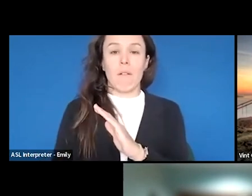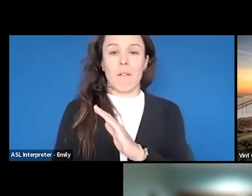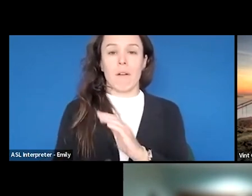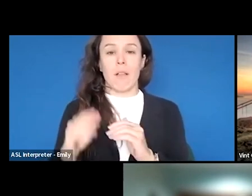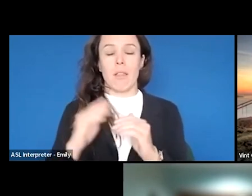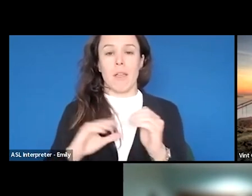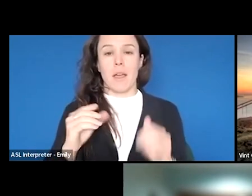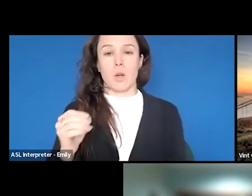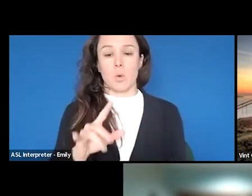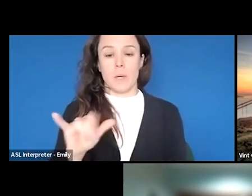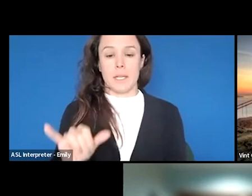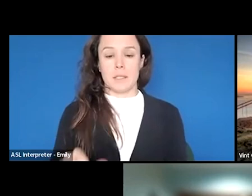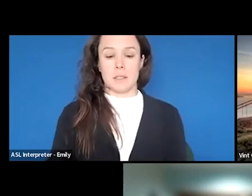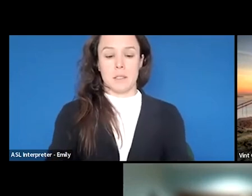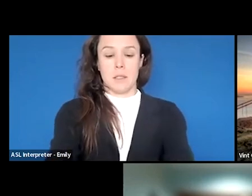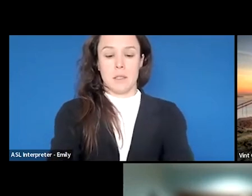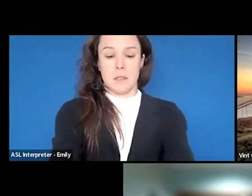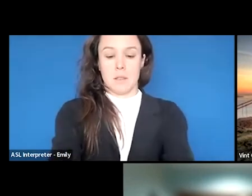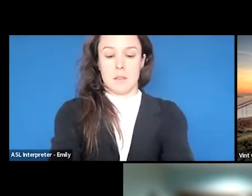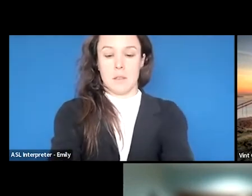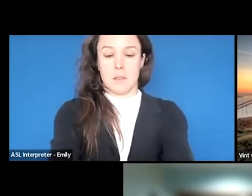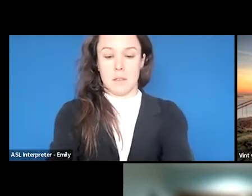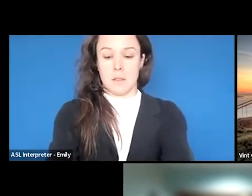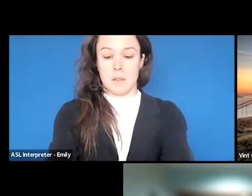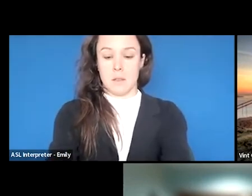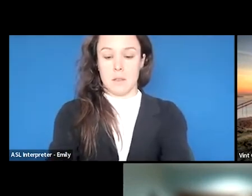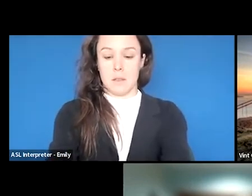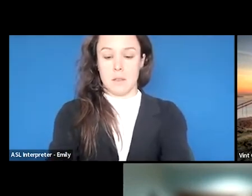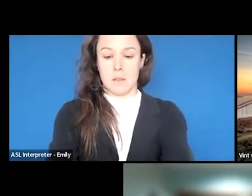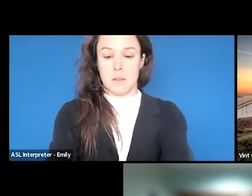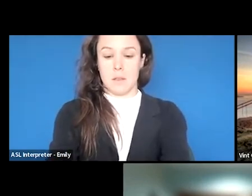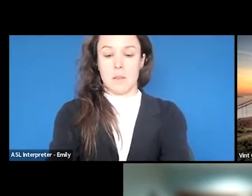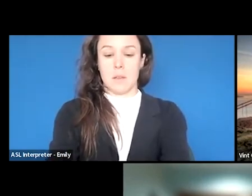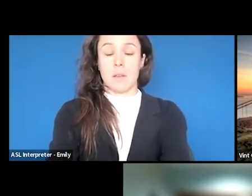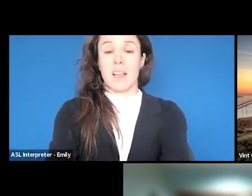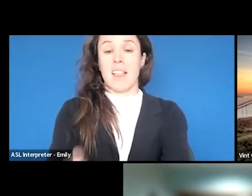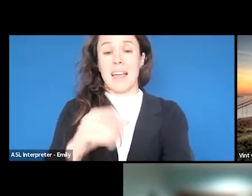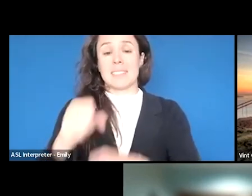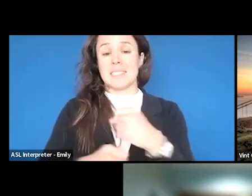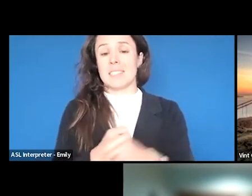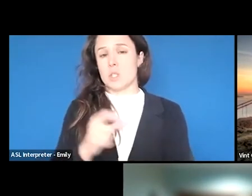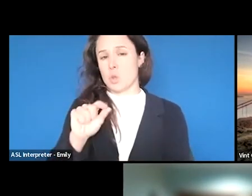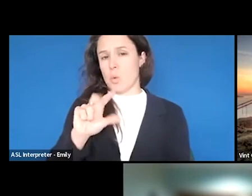So this is, I think, 2030 and going beyond that it will do things that we did not expect the